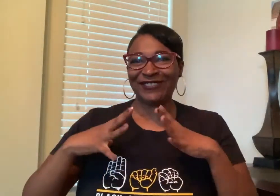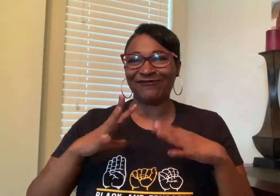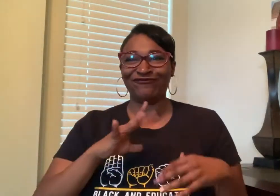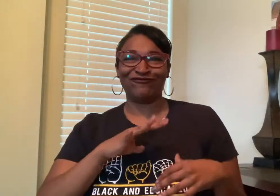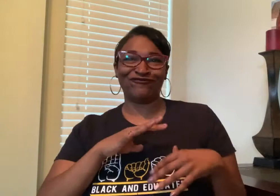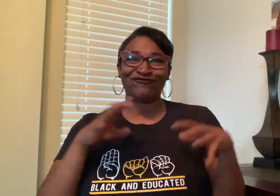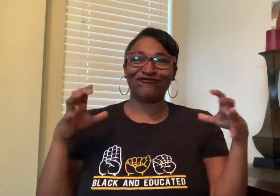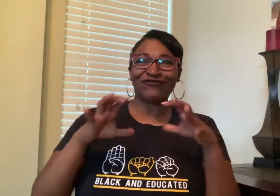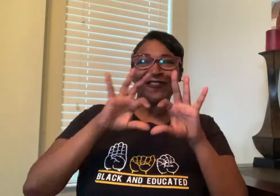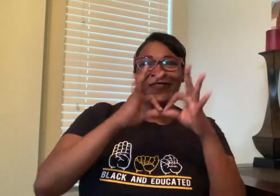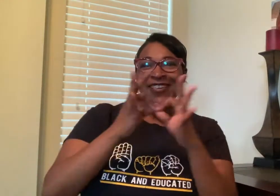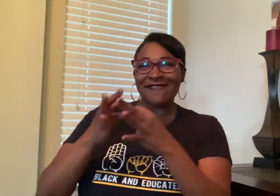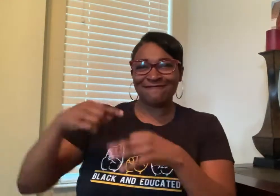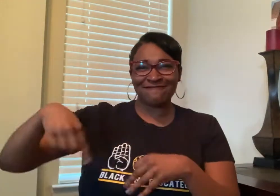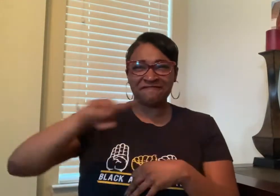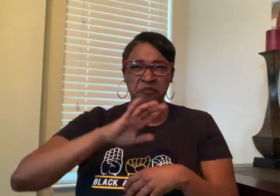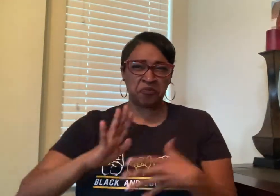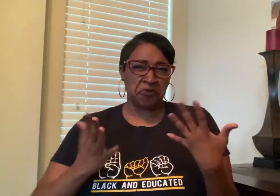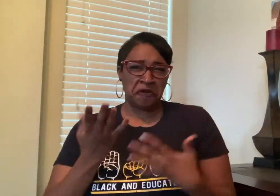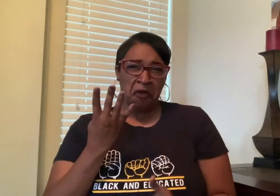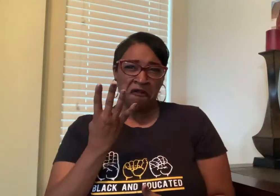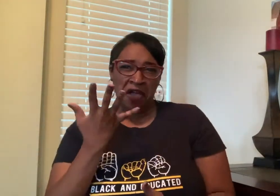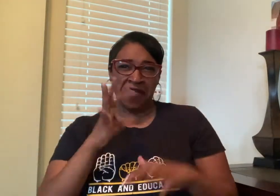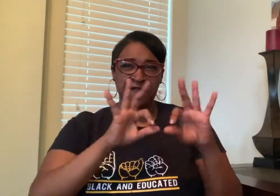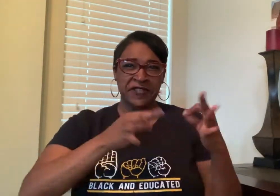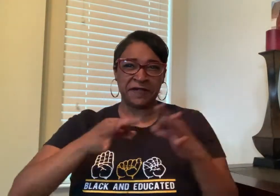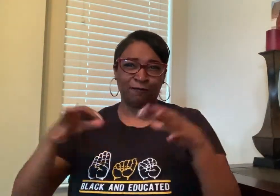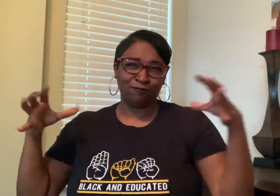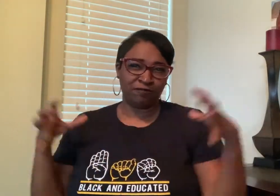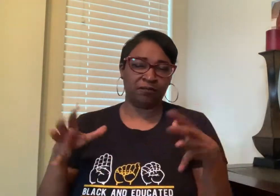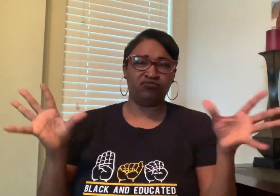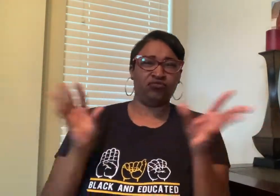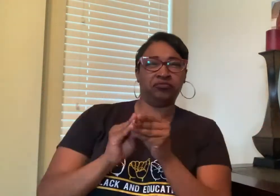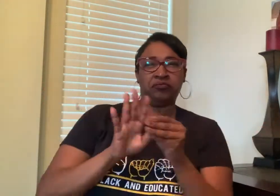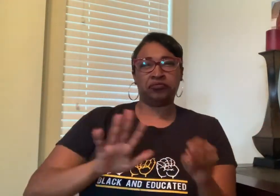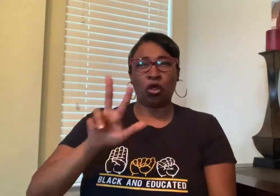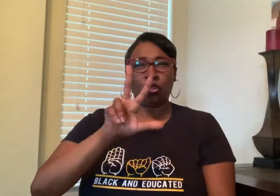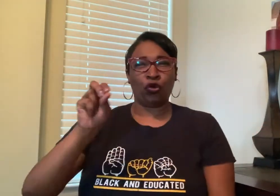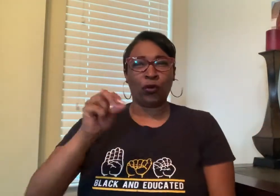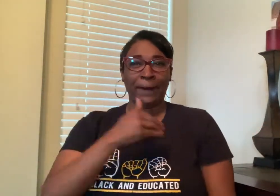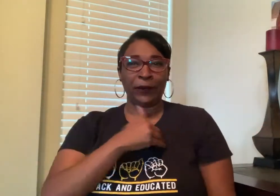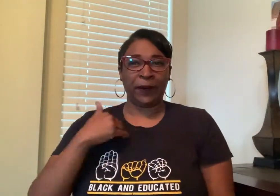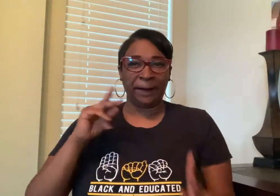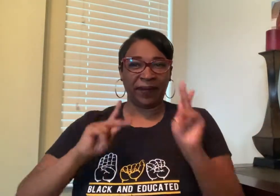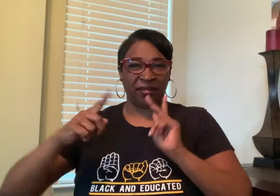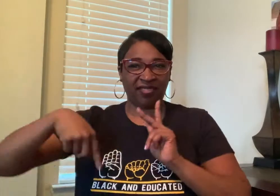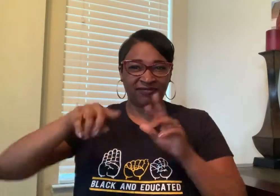I’d say it was about 4 or 5 families, a total of roughly 30 people.